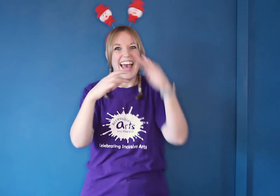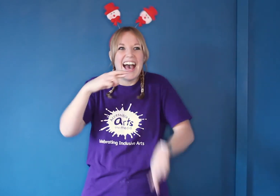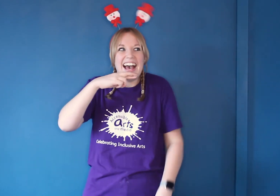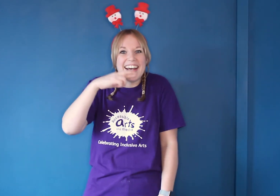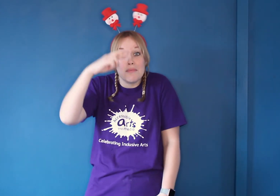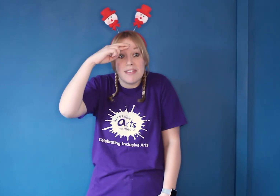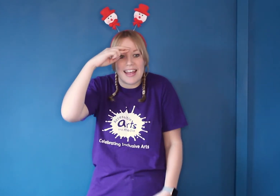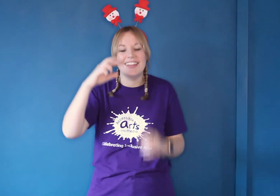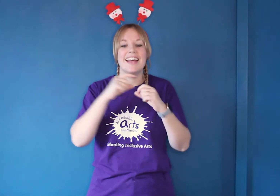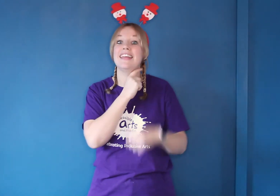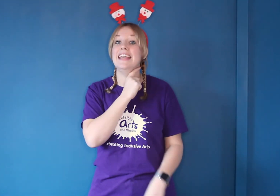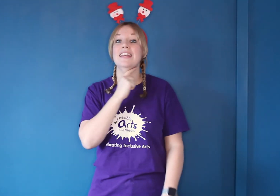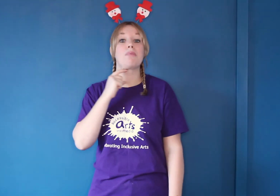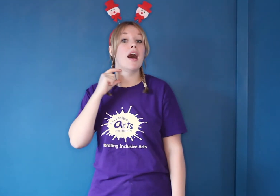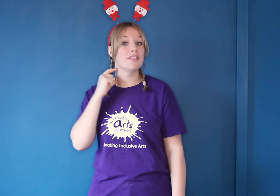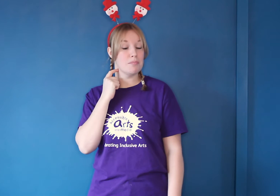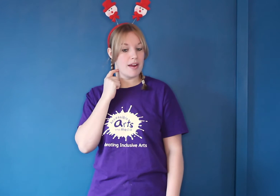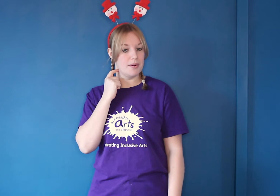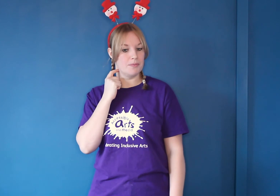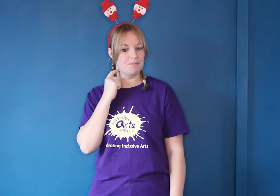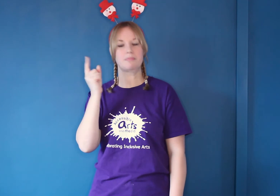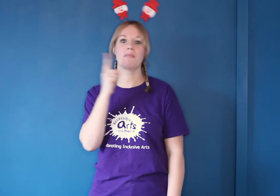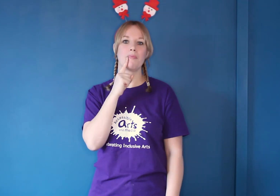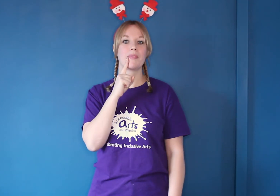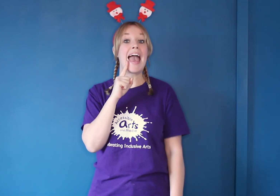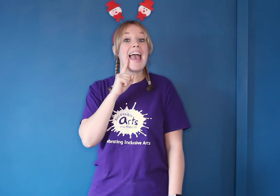And pretend that he is Parson Brown.